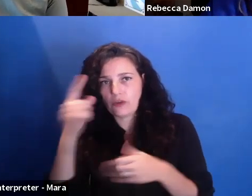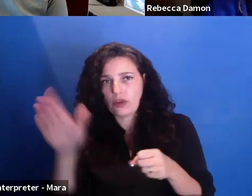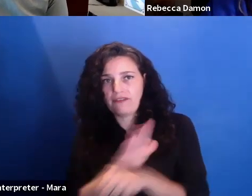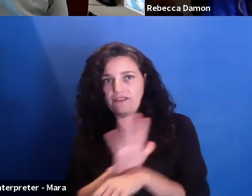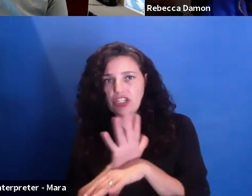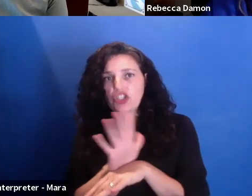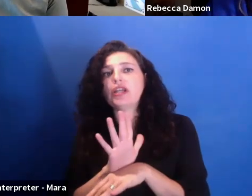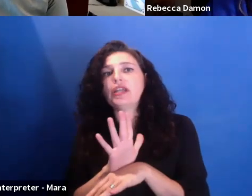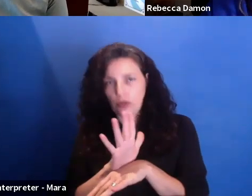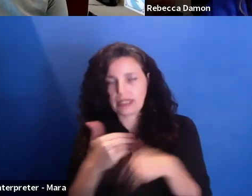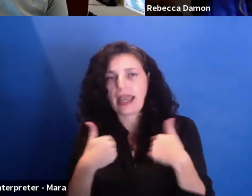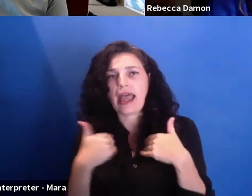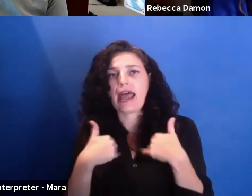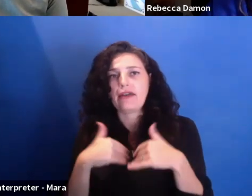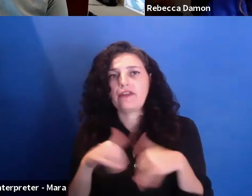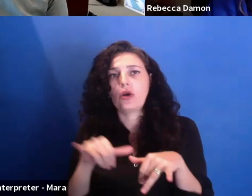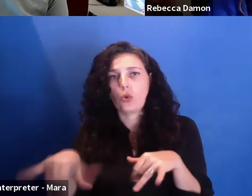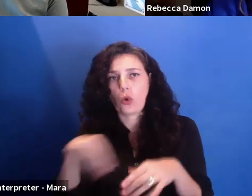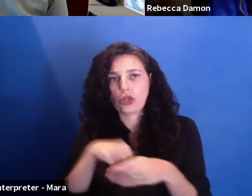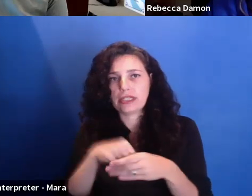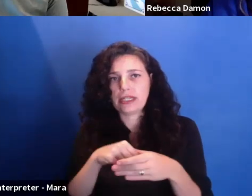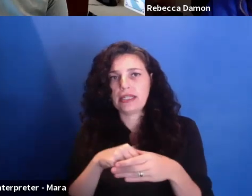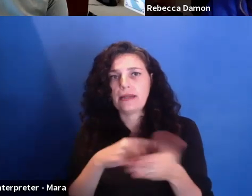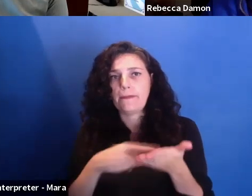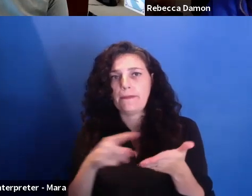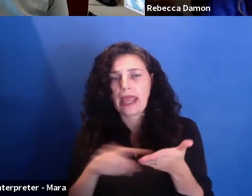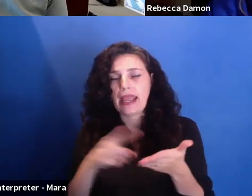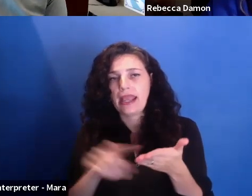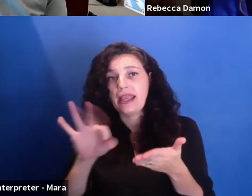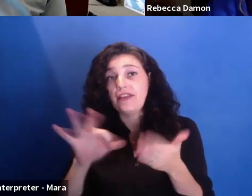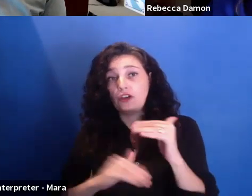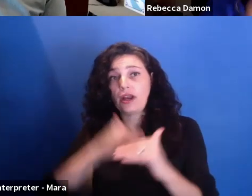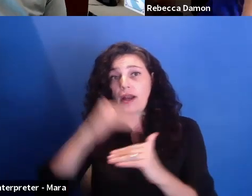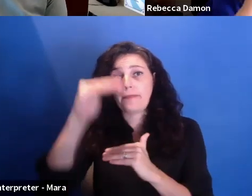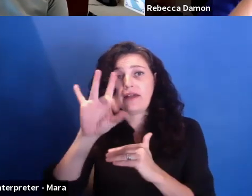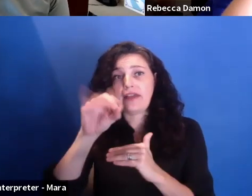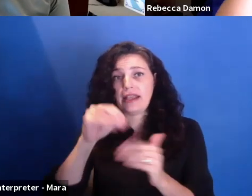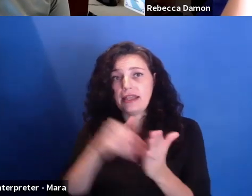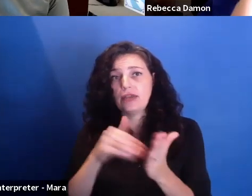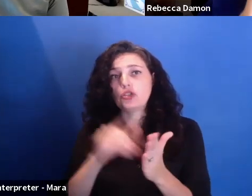If you're above those thresholds, then you will need to individually negotiate for how quarantine pay will be dealt with.